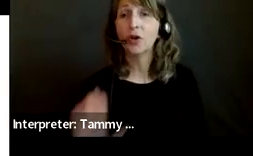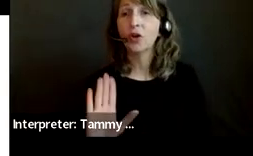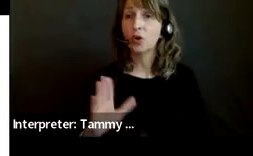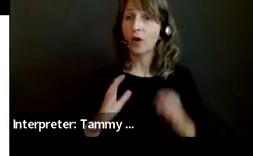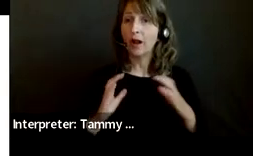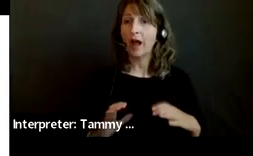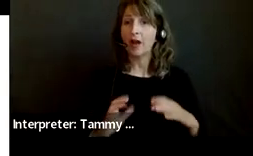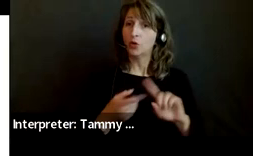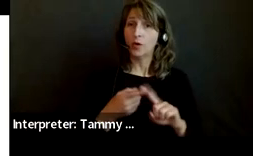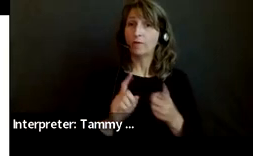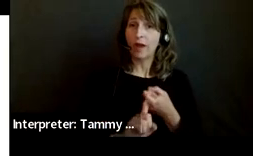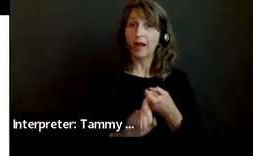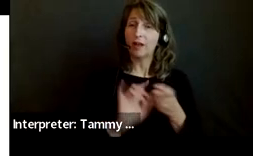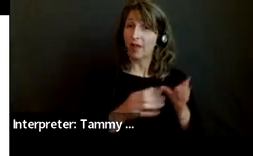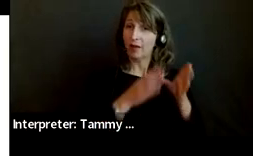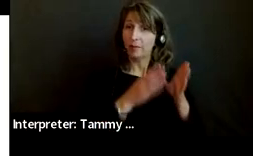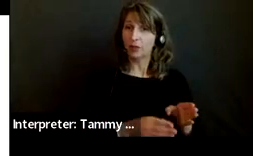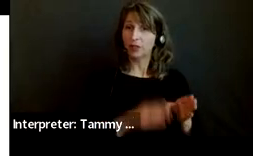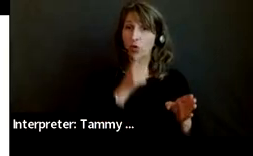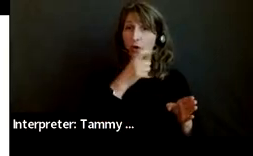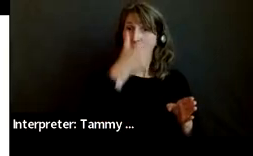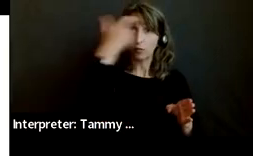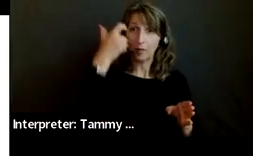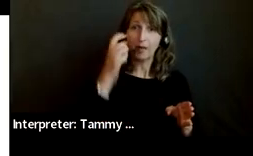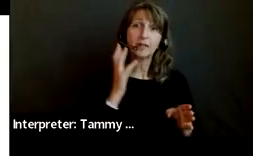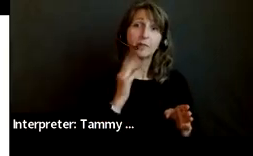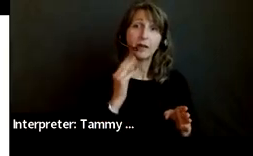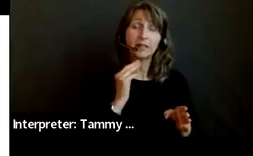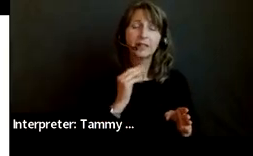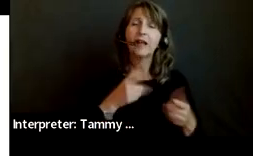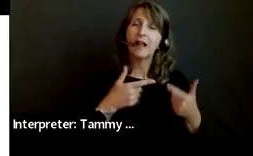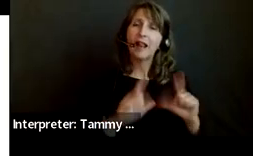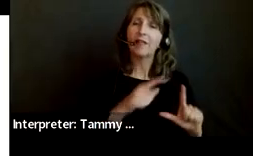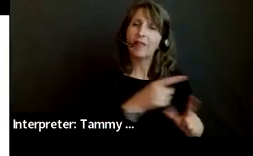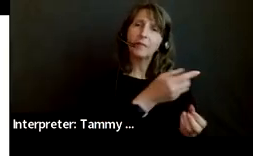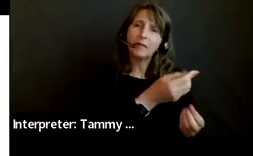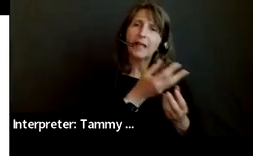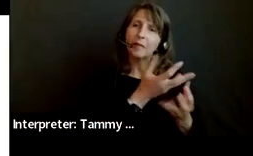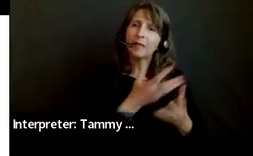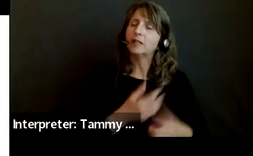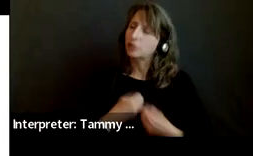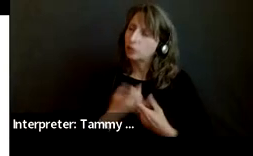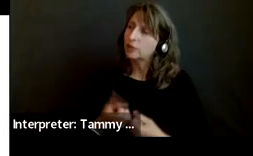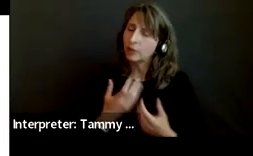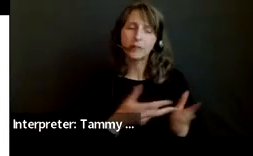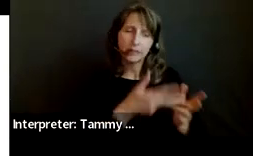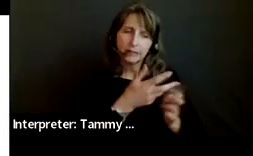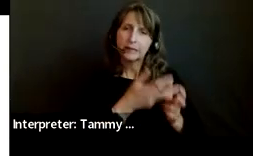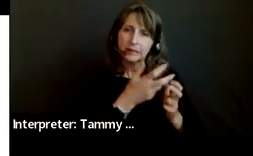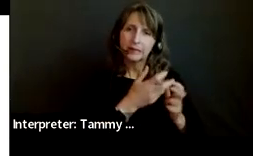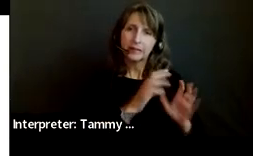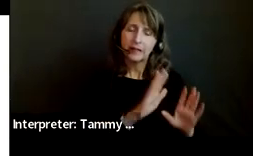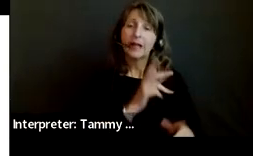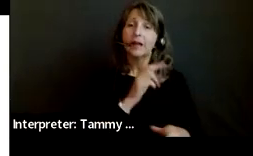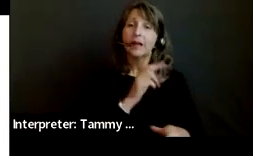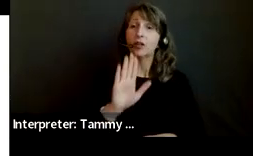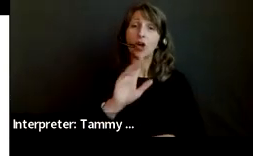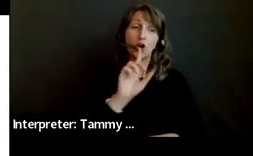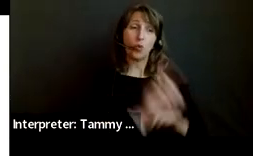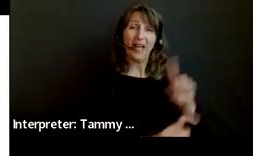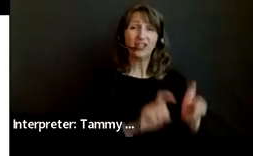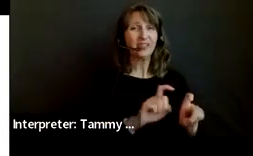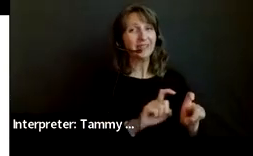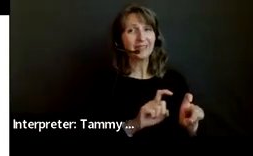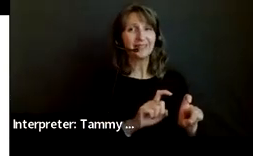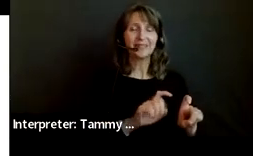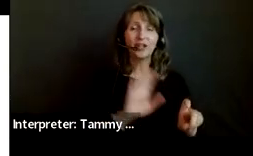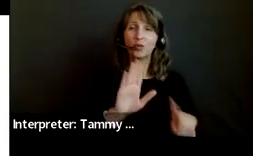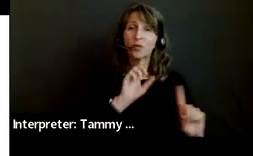As much as they're comfortable with with you. But keep your questions and your responses. Focused on the present to avoid emotionally activating someone.